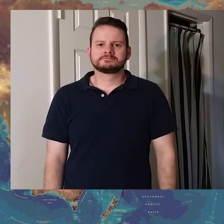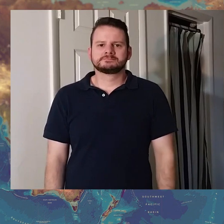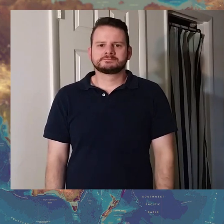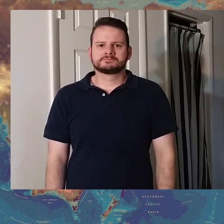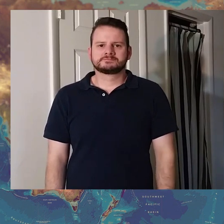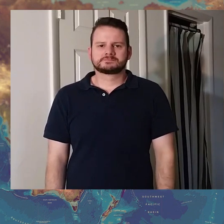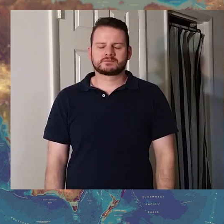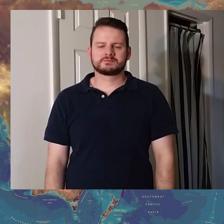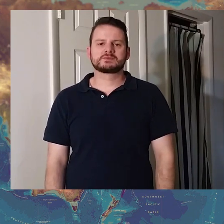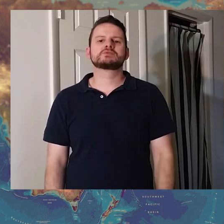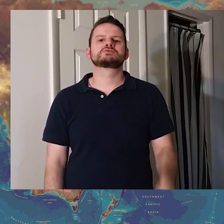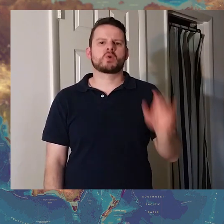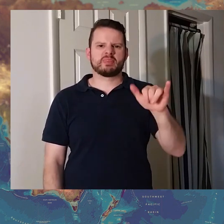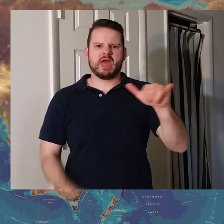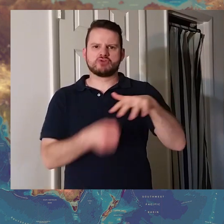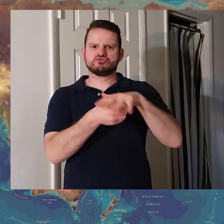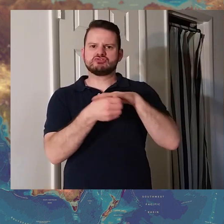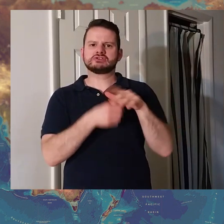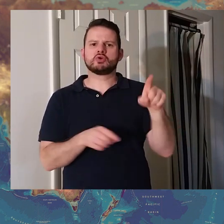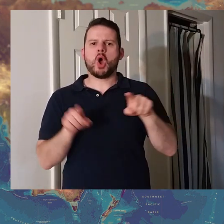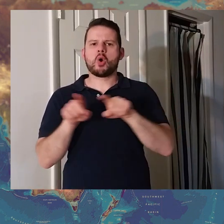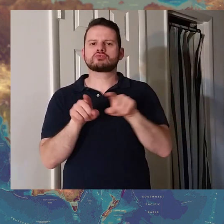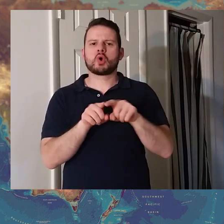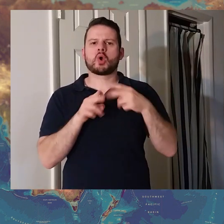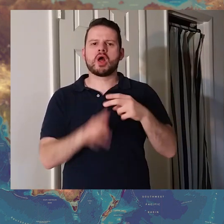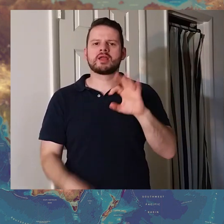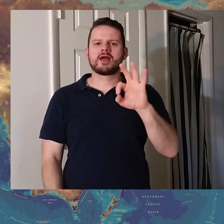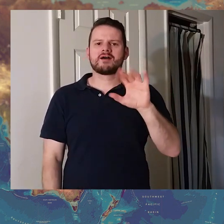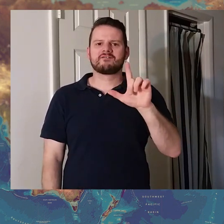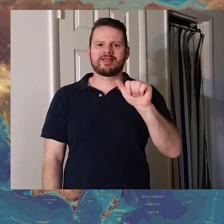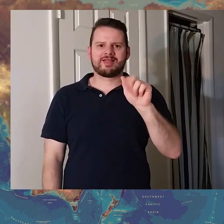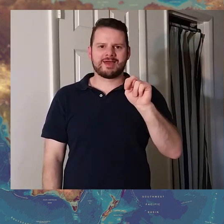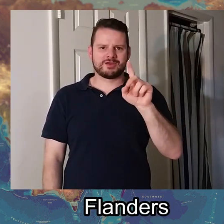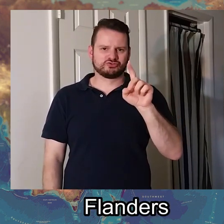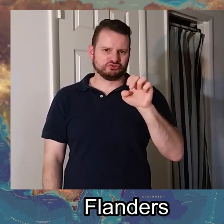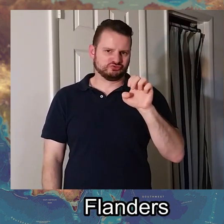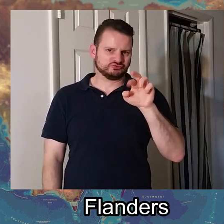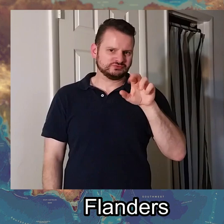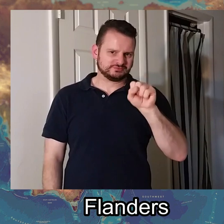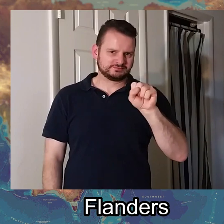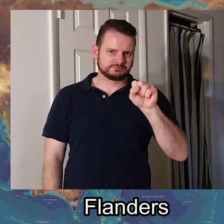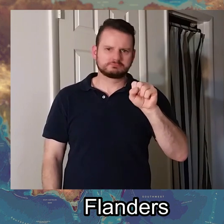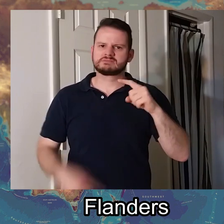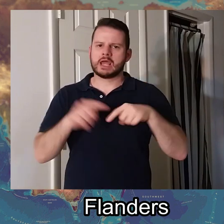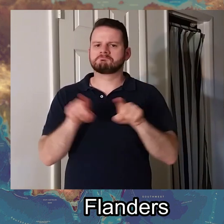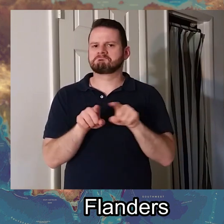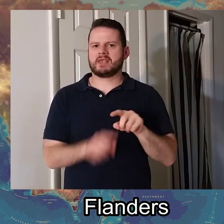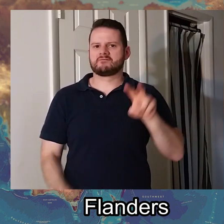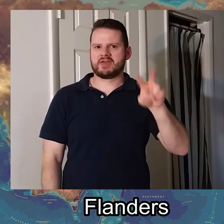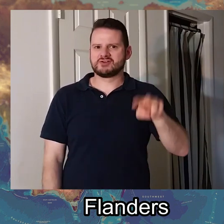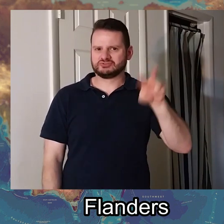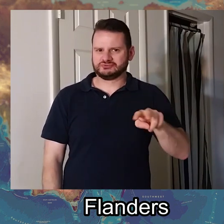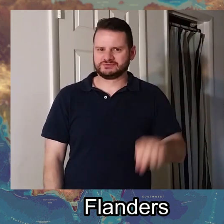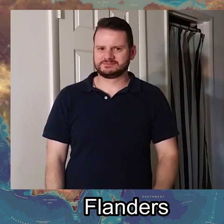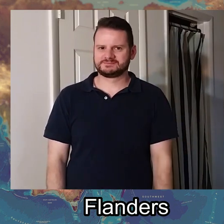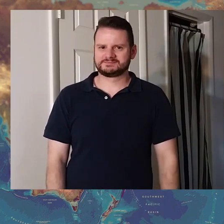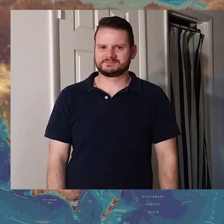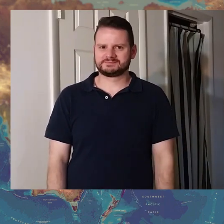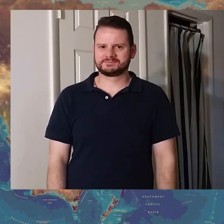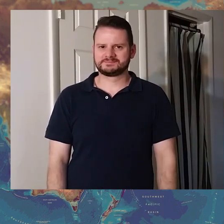The region is also called Flanders. The sign for it is the same.